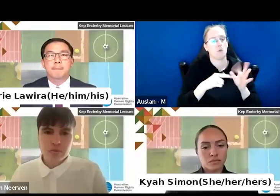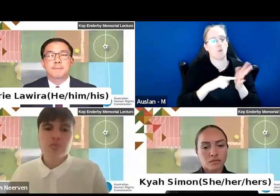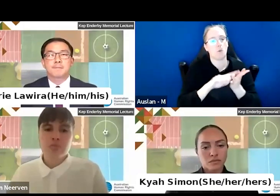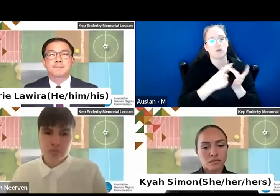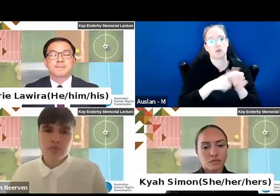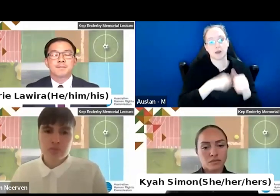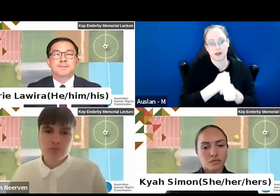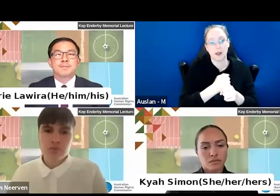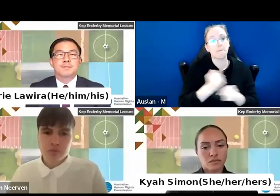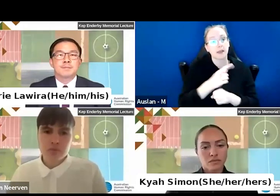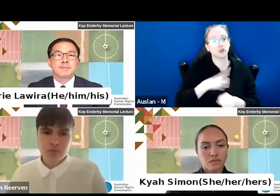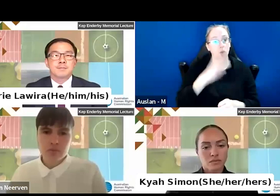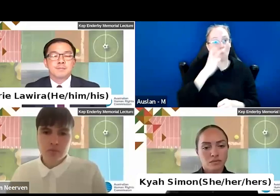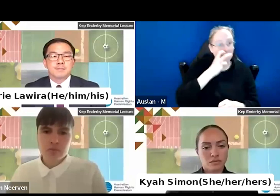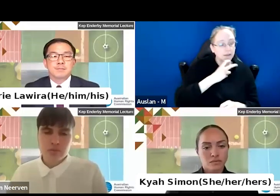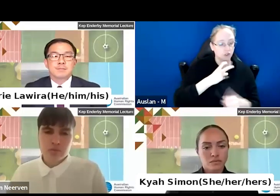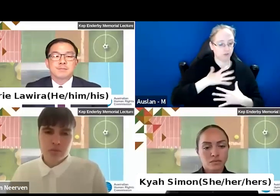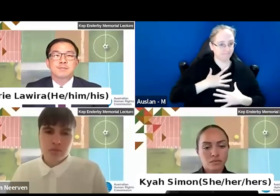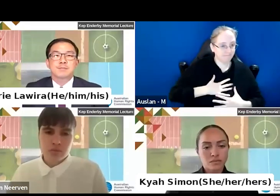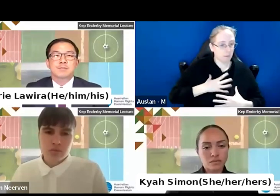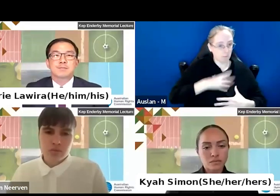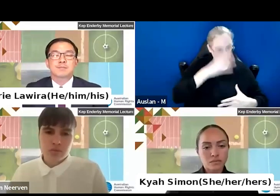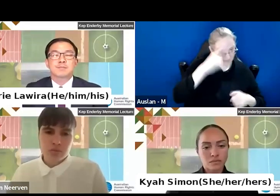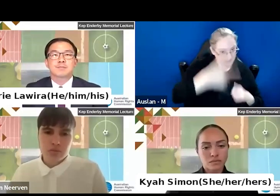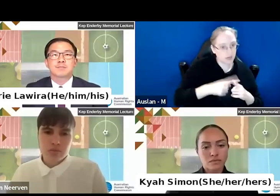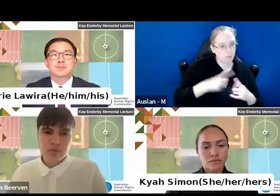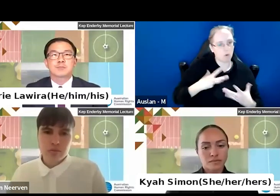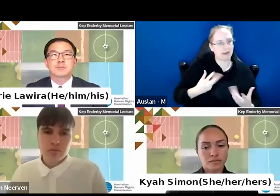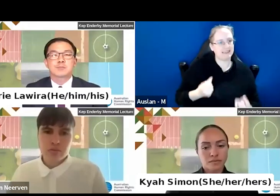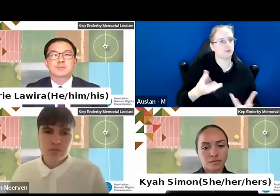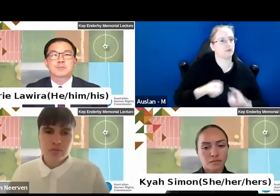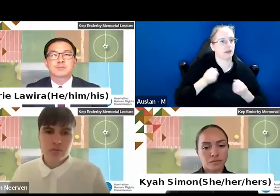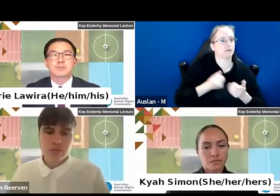makes you sick, makes you more prone to to chronic disease. It's really bad.